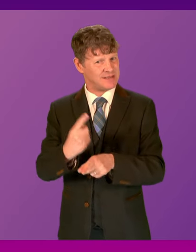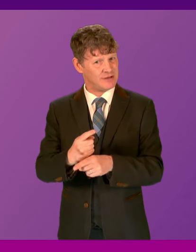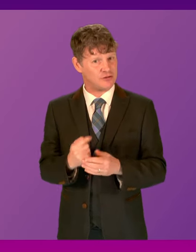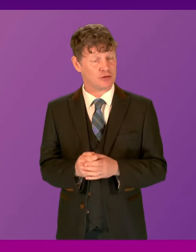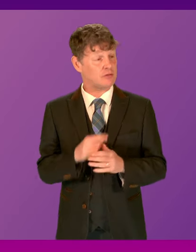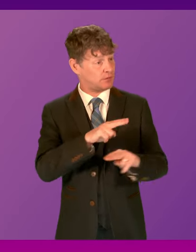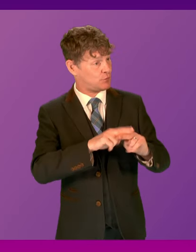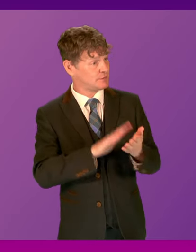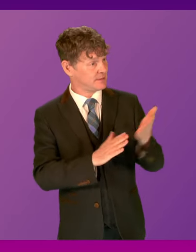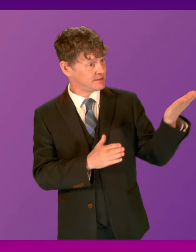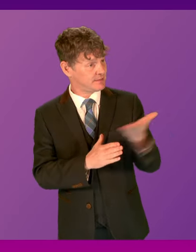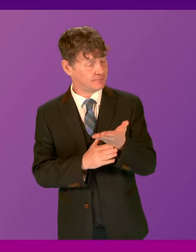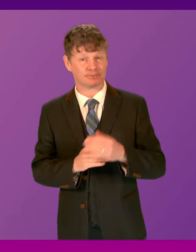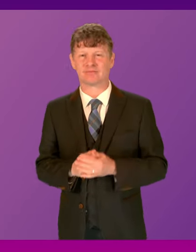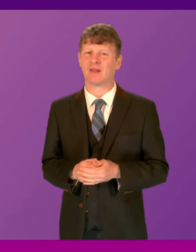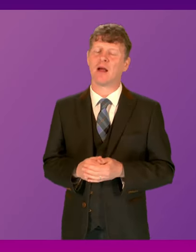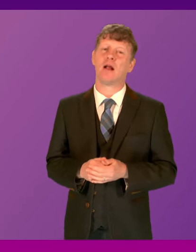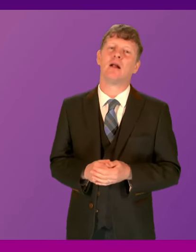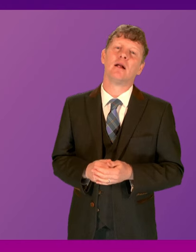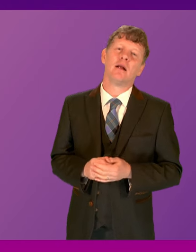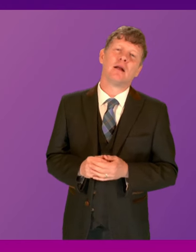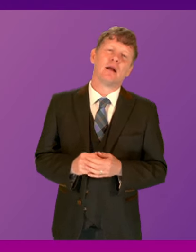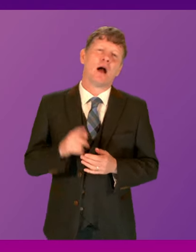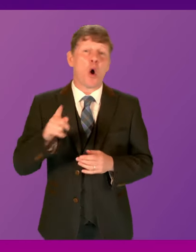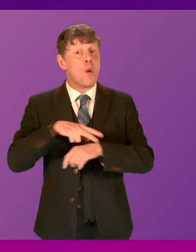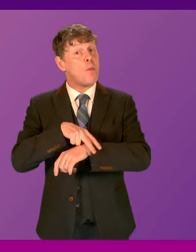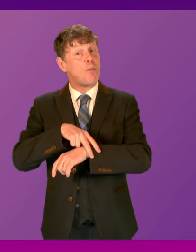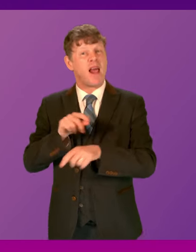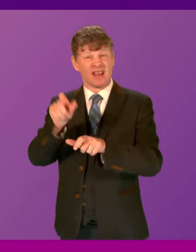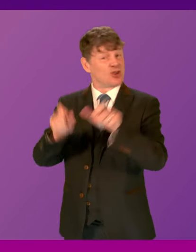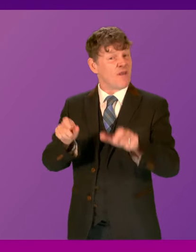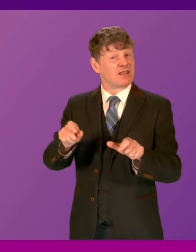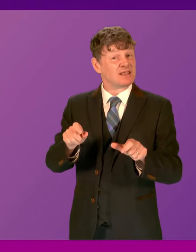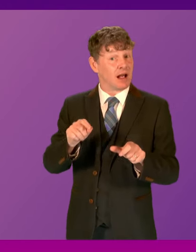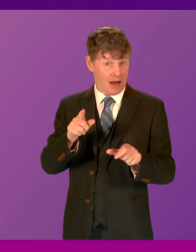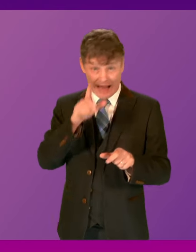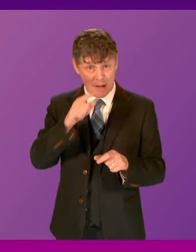No. We know that police officers themselves are, unfortunately, often the victims of hatred;